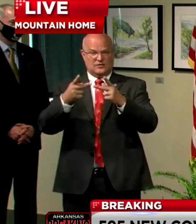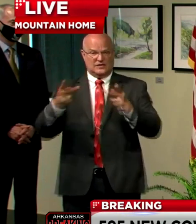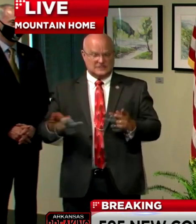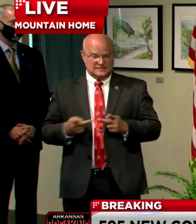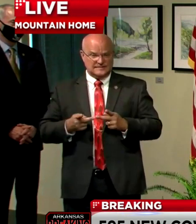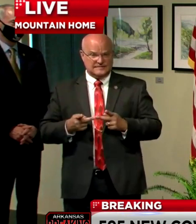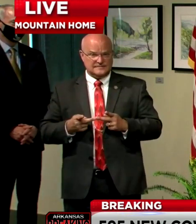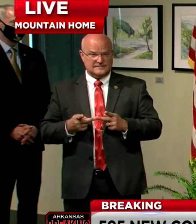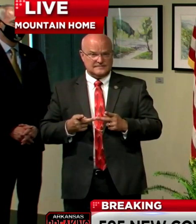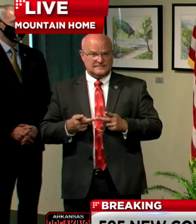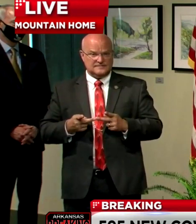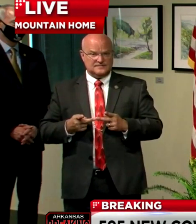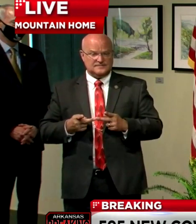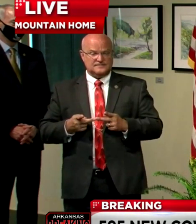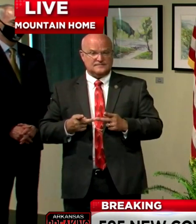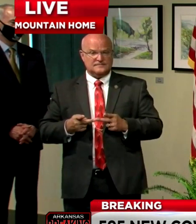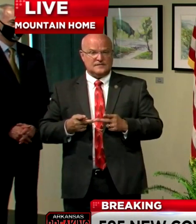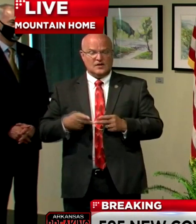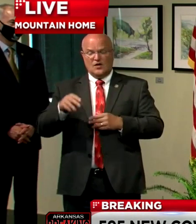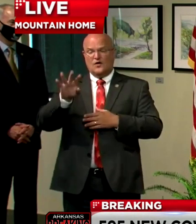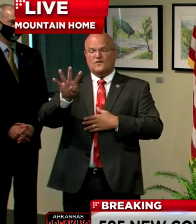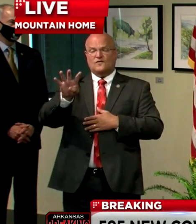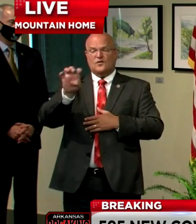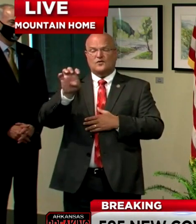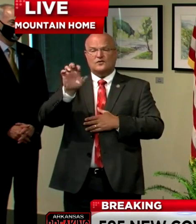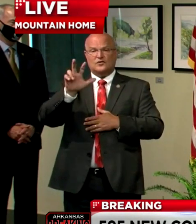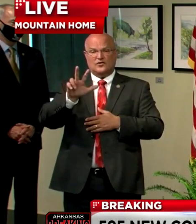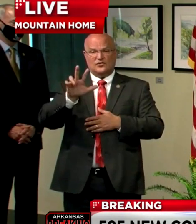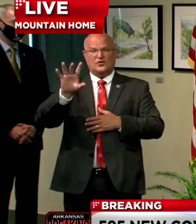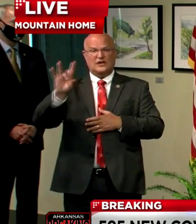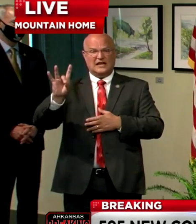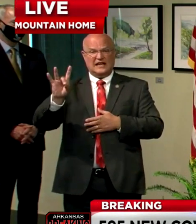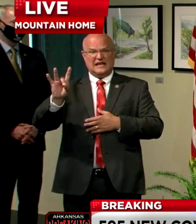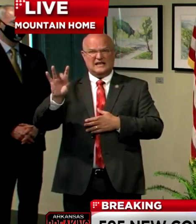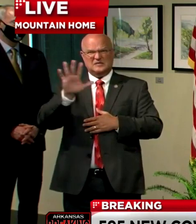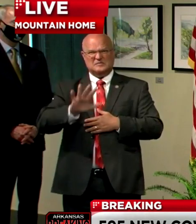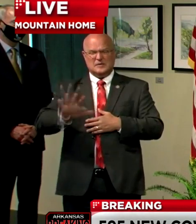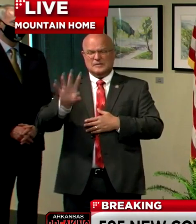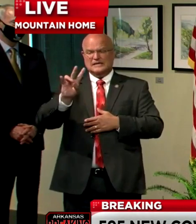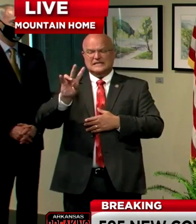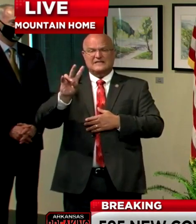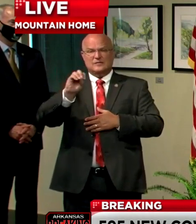NORTHWEST REGION . WE HAD A TOTAL OF 6306 CASES IN THE NORTHWEST PUBLIC HEALTH REGION .